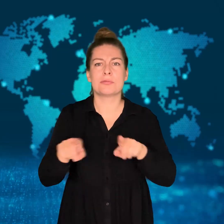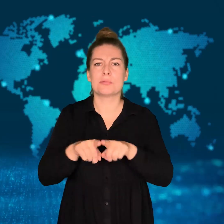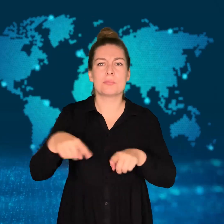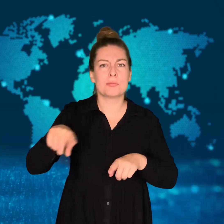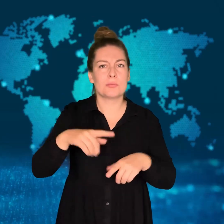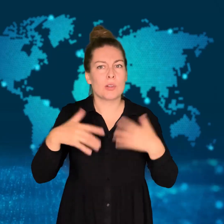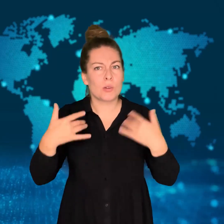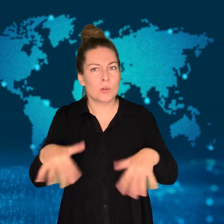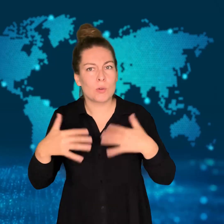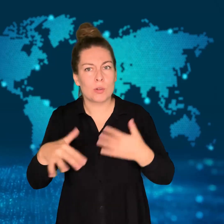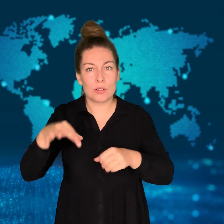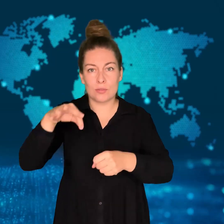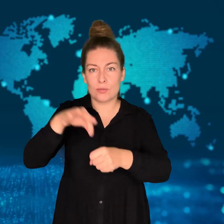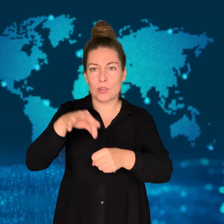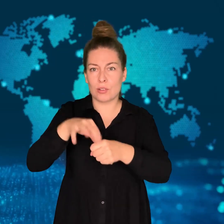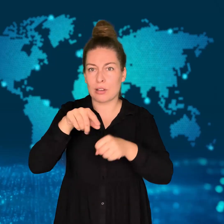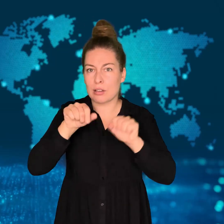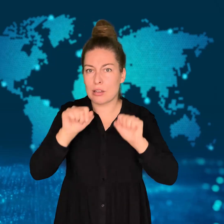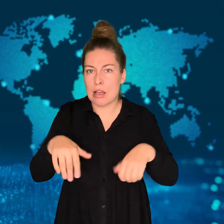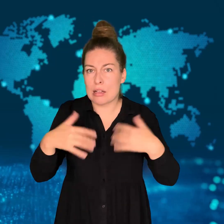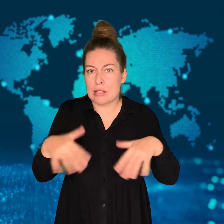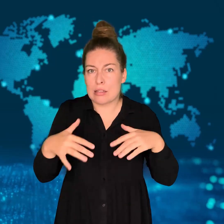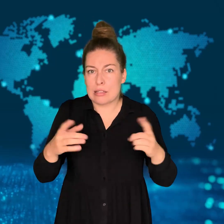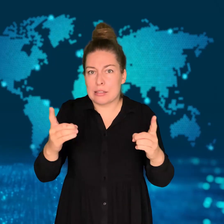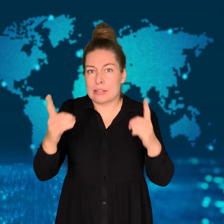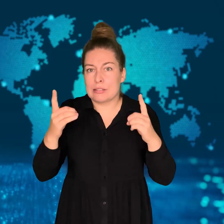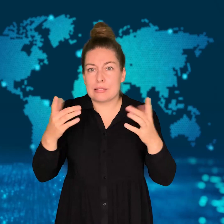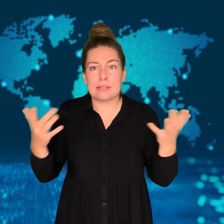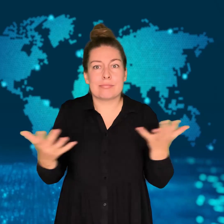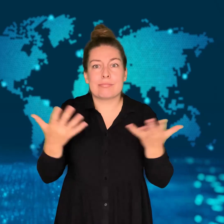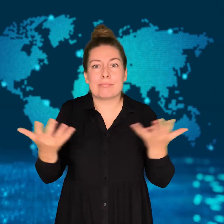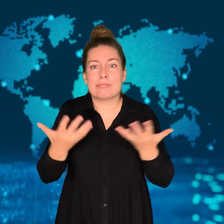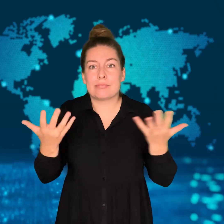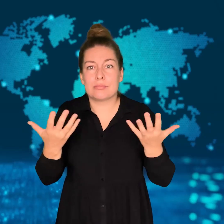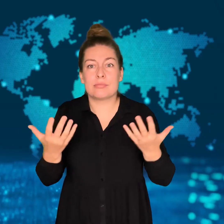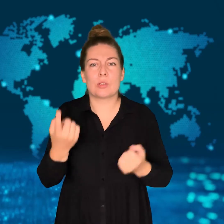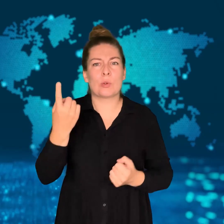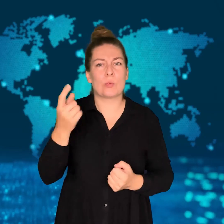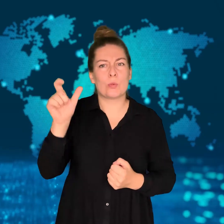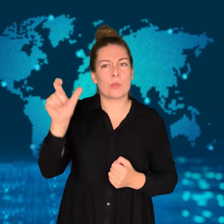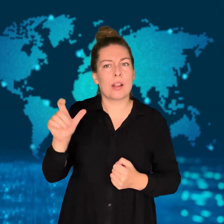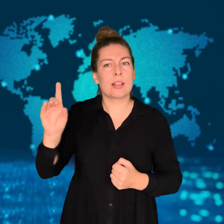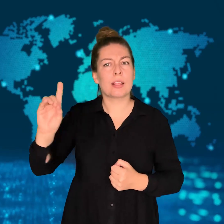his role as House leader.